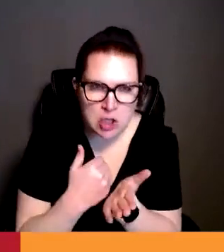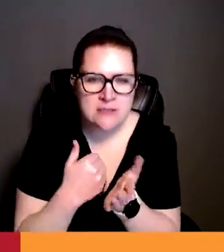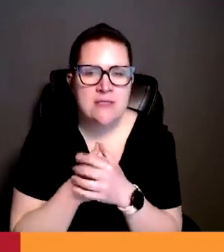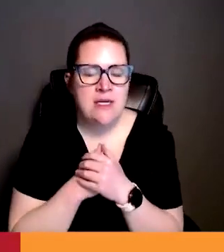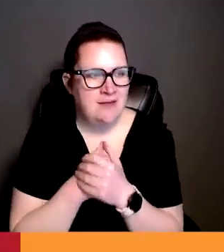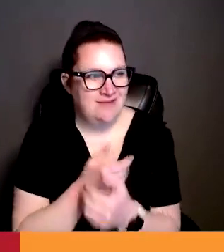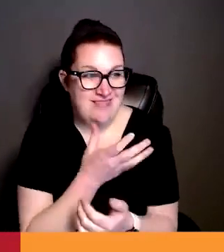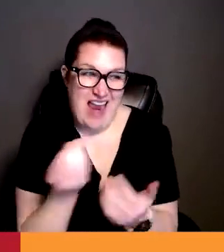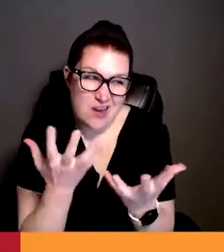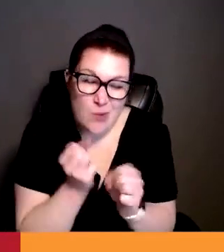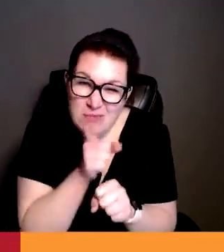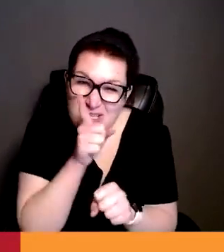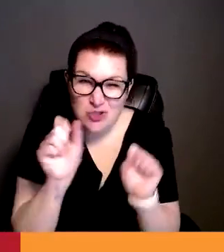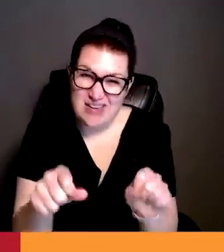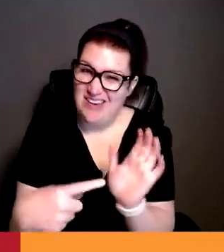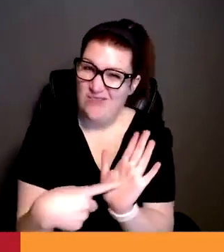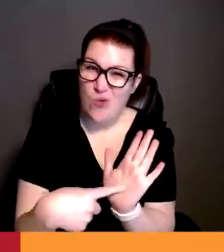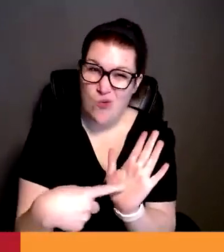And we want to ensure affordability and access.